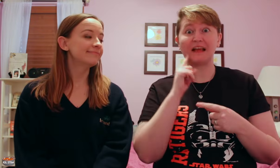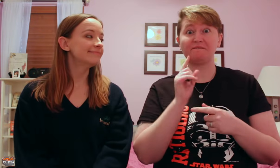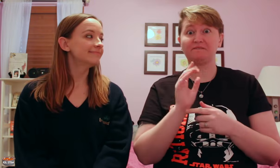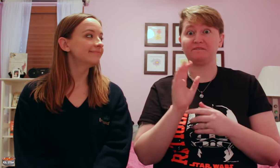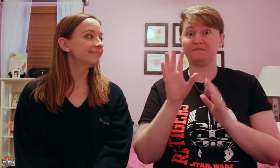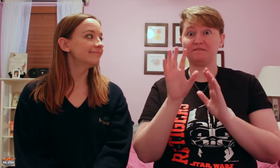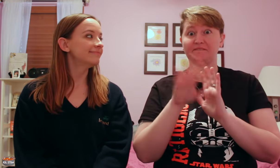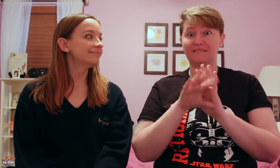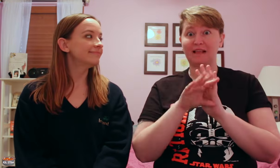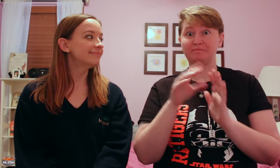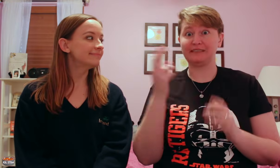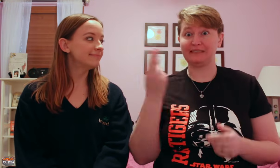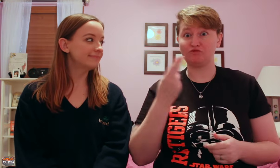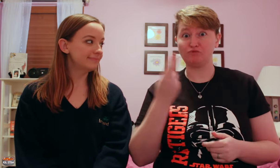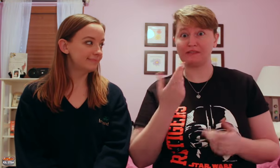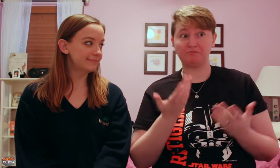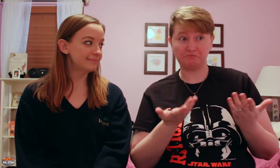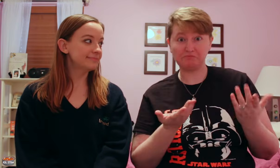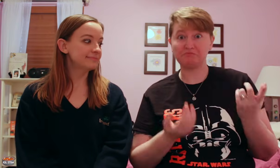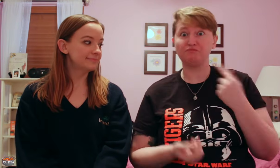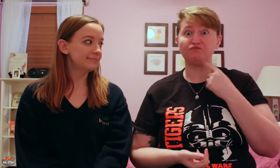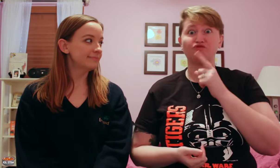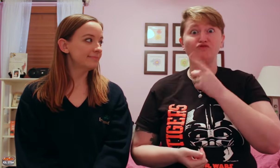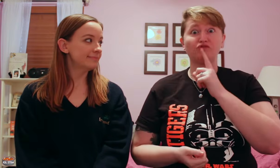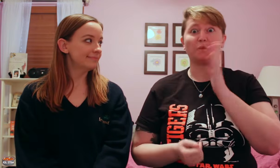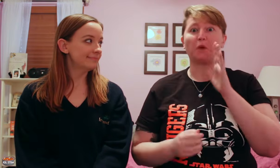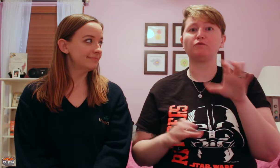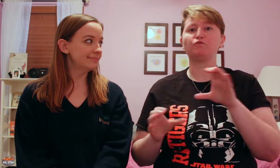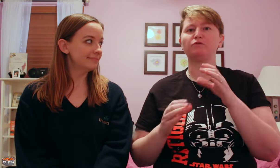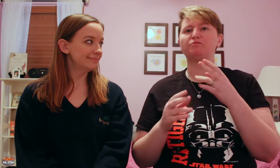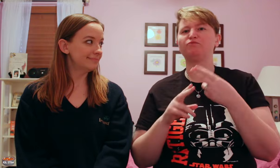if he could talk about the Deaf film history